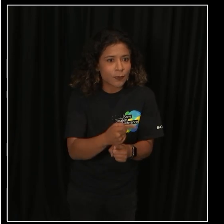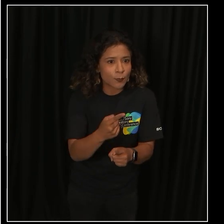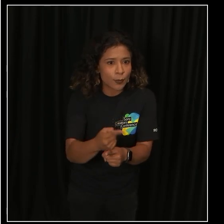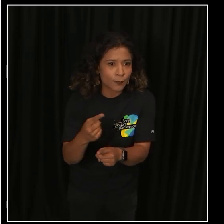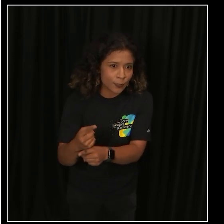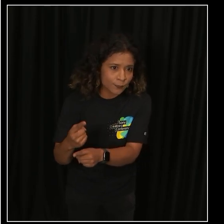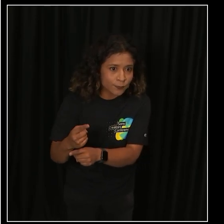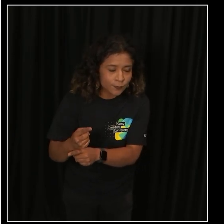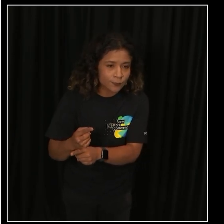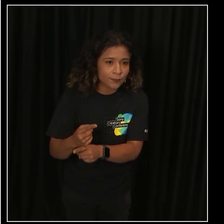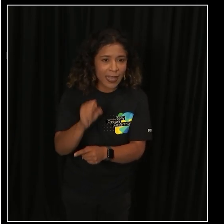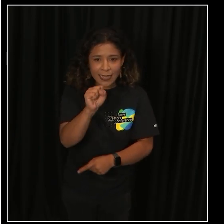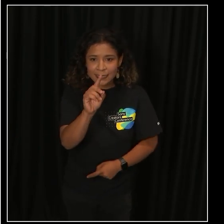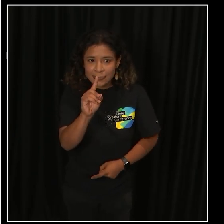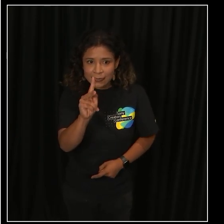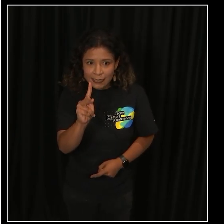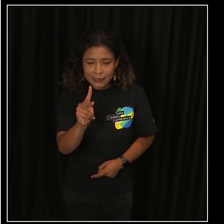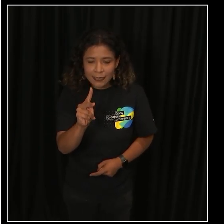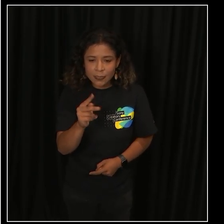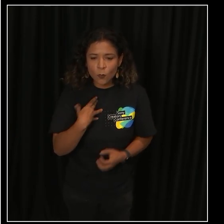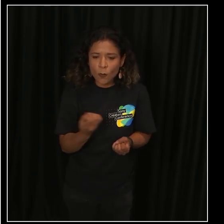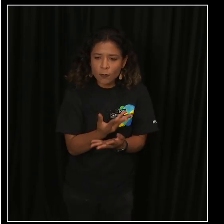and provides an easy to use environment.